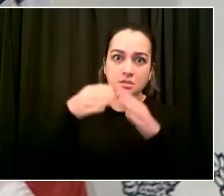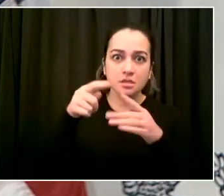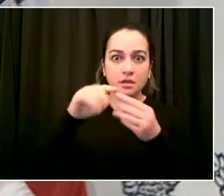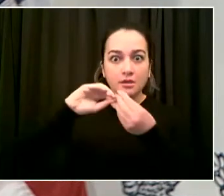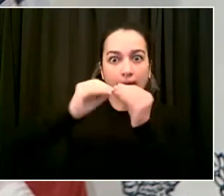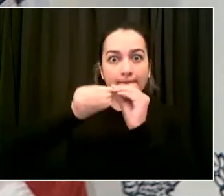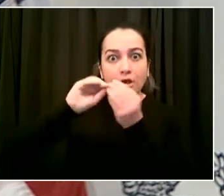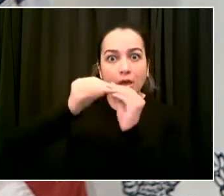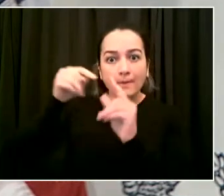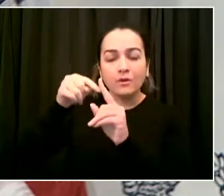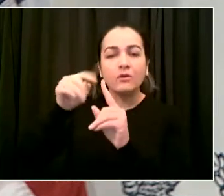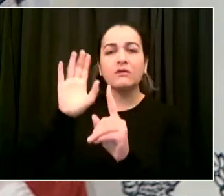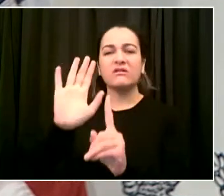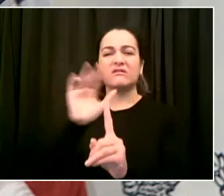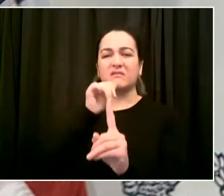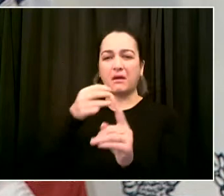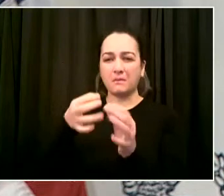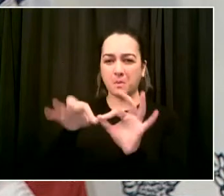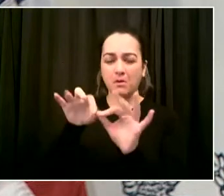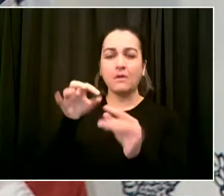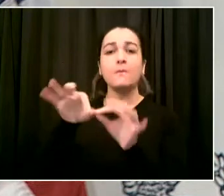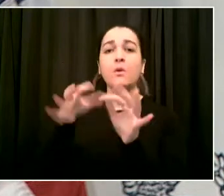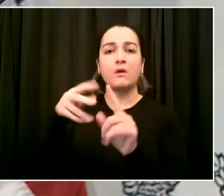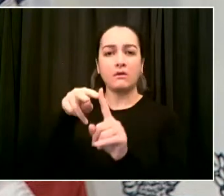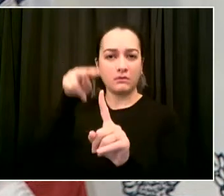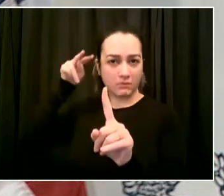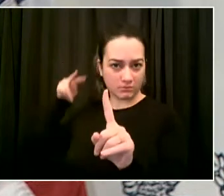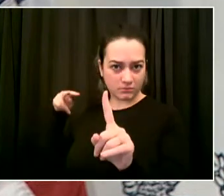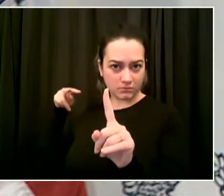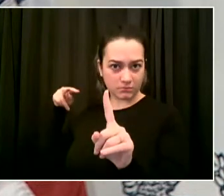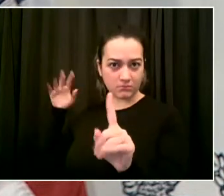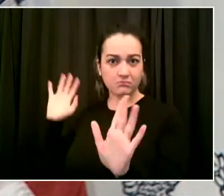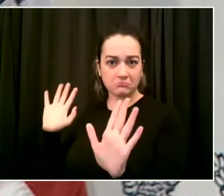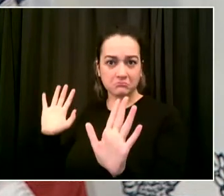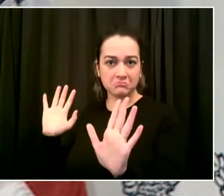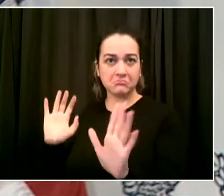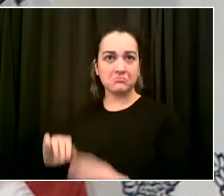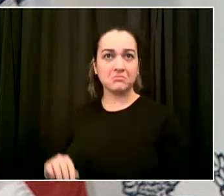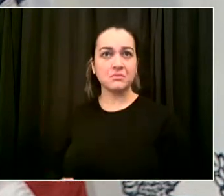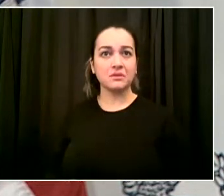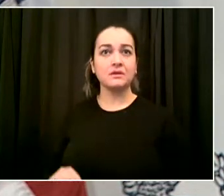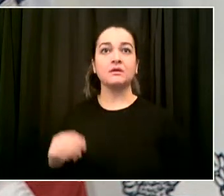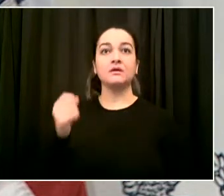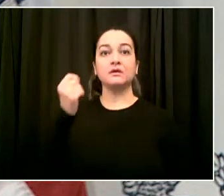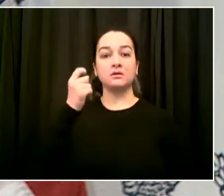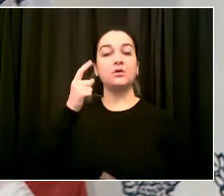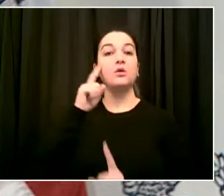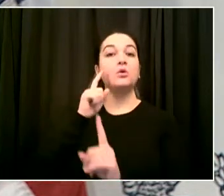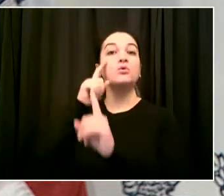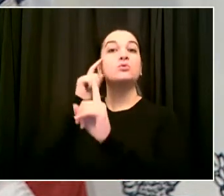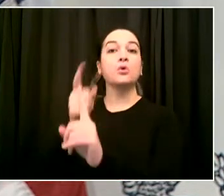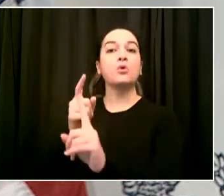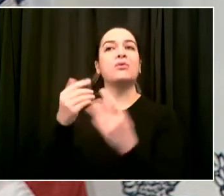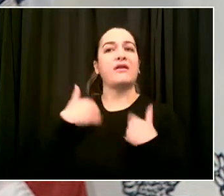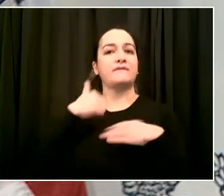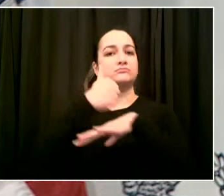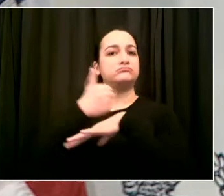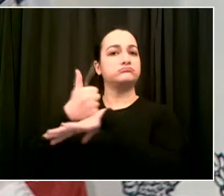WANT YOU THINKING TOO SMALL HERE AND JUST THINKING IN THE MOMENT, GOALS ARE GOALS, VISIONS OR VIIOSINSNSPL, AAS N